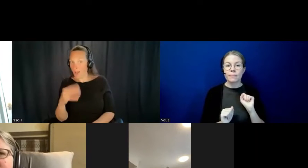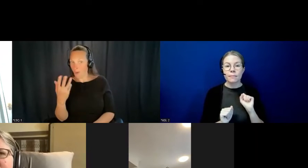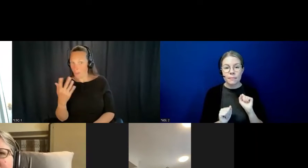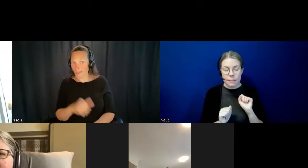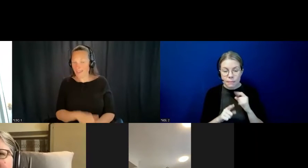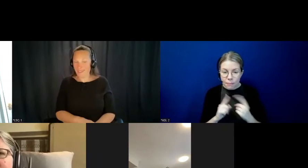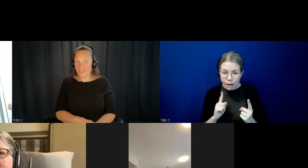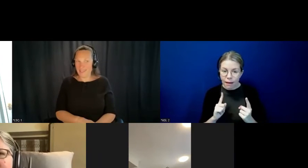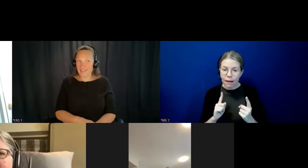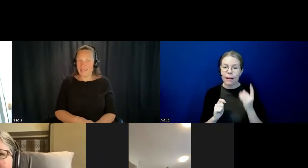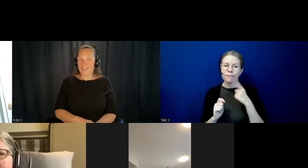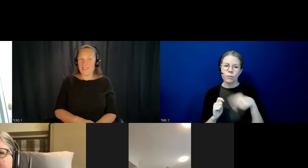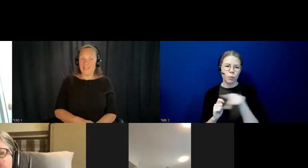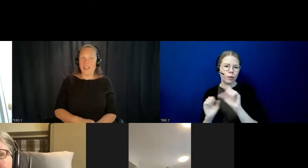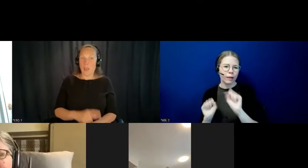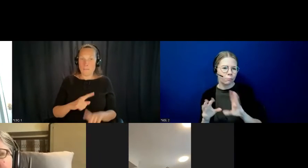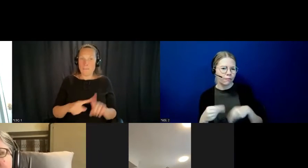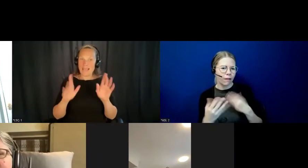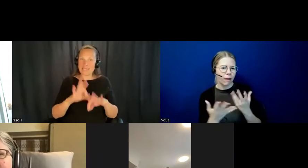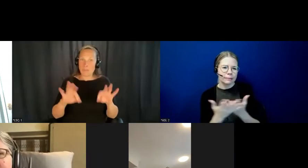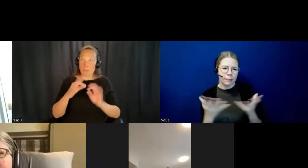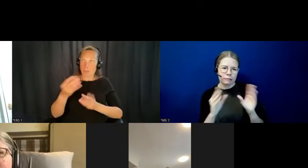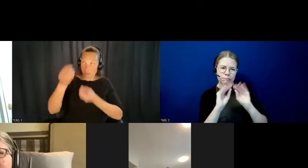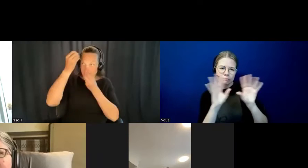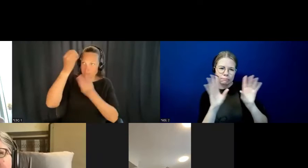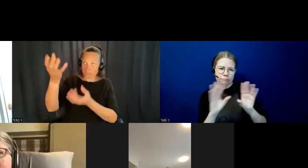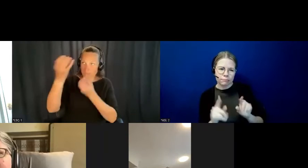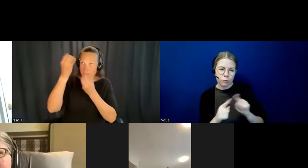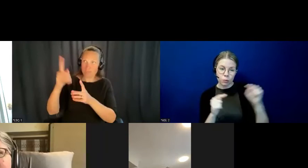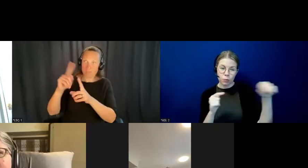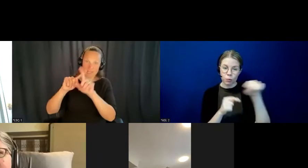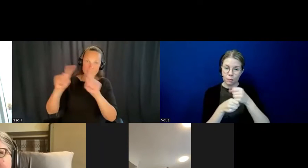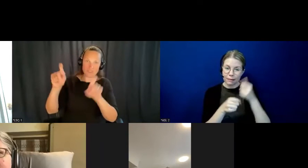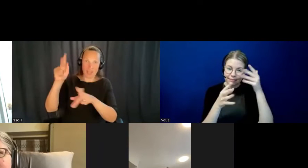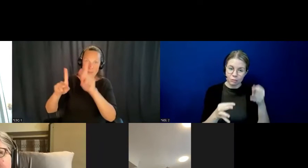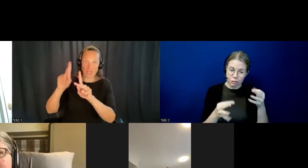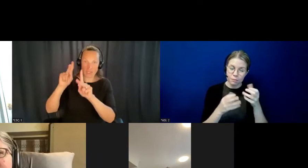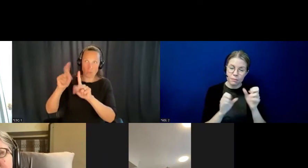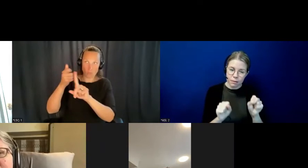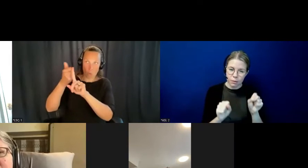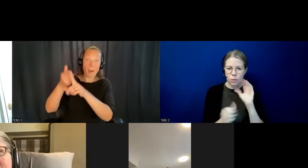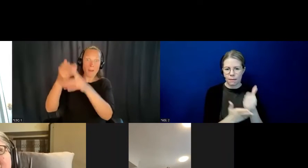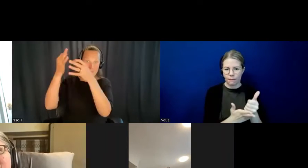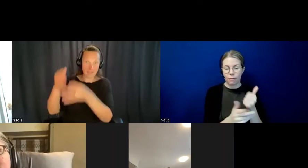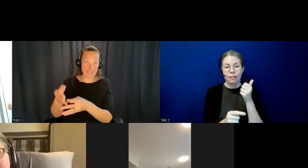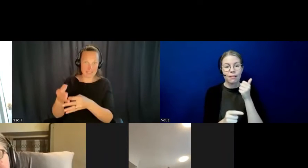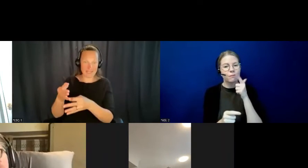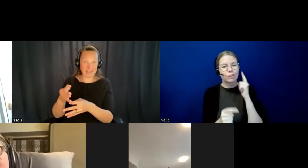WILL BE HELPFUL. SOMETIMES THE ANSWER IS THE COST OF NOT DOING IT IS ACTUALLY GREATER THAN THE COST